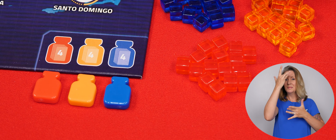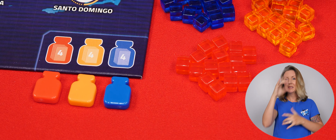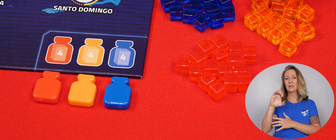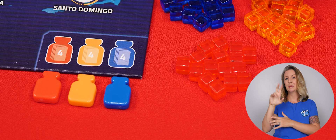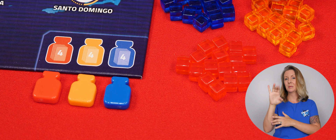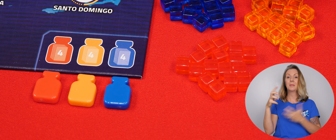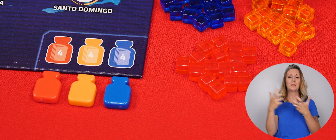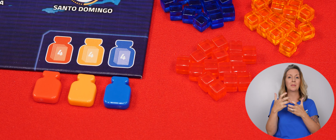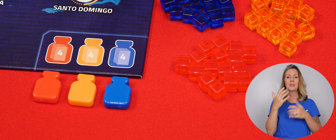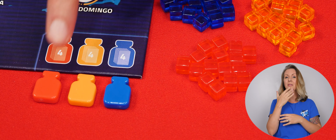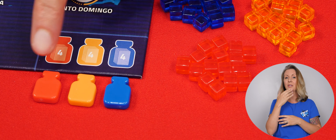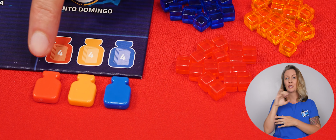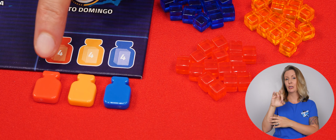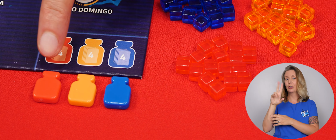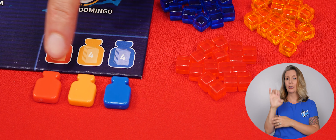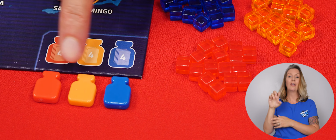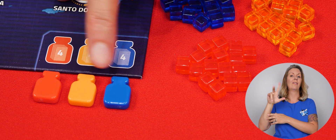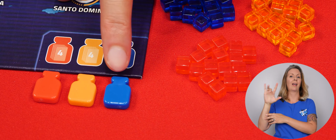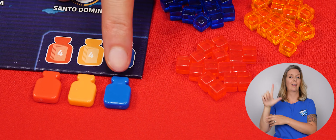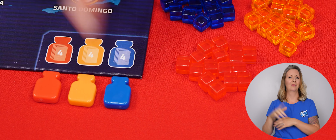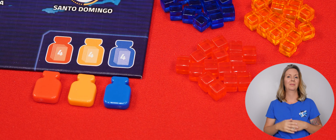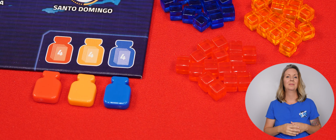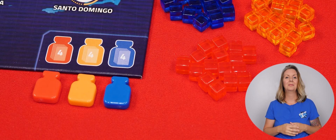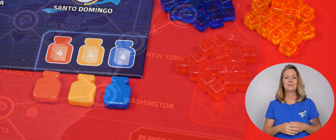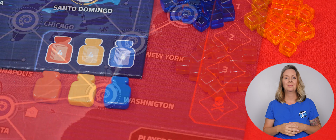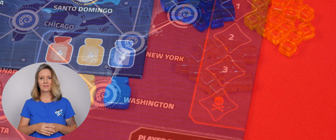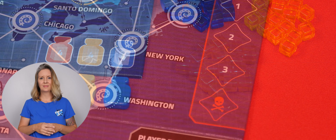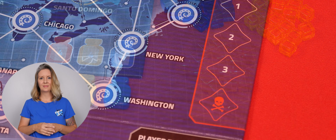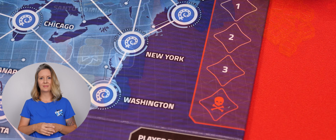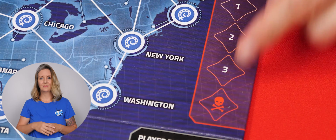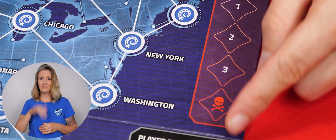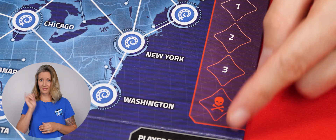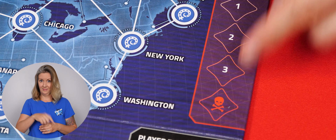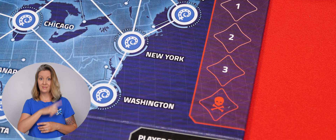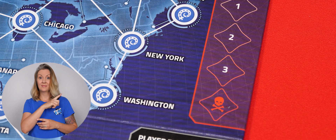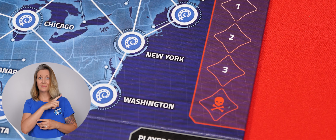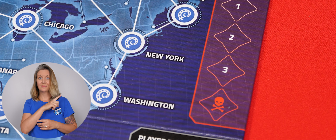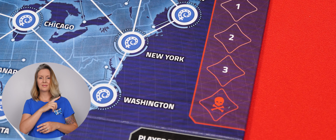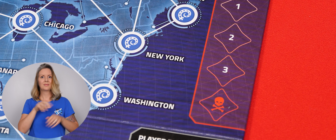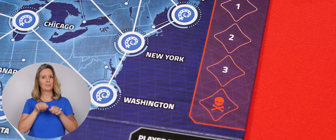disease cubes and their matching colored cure vials. This here is the Outbreak Track and